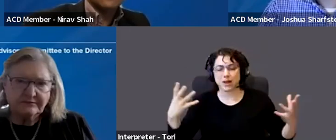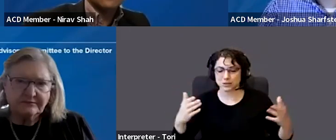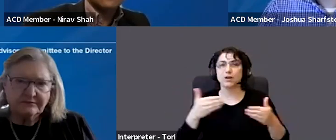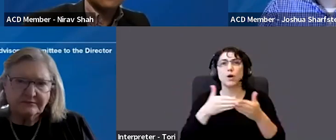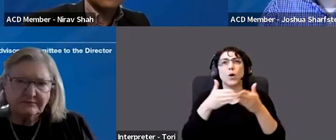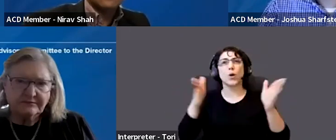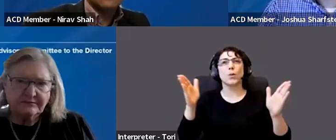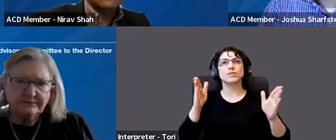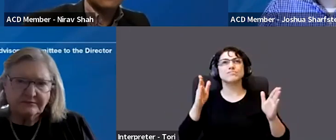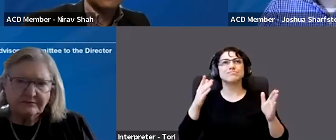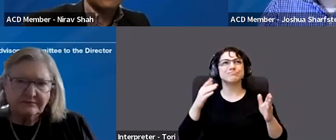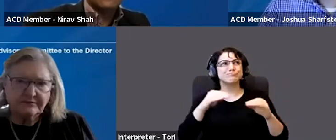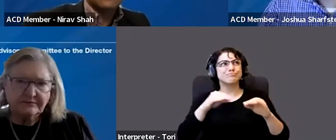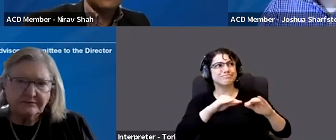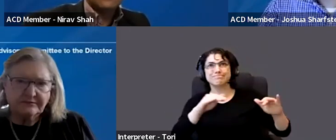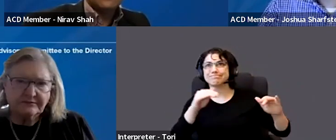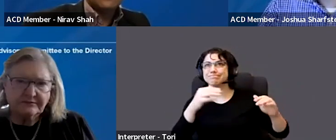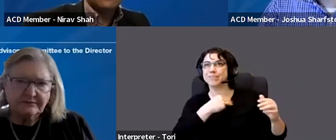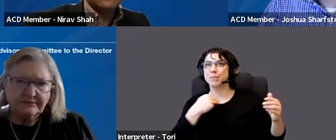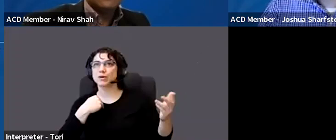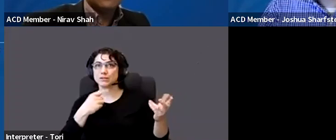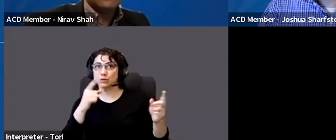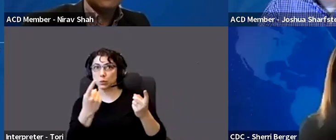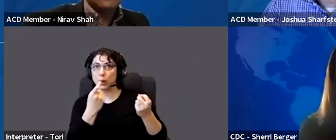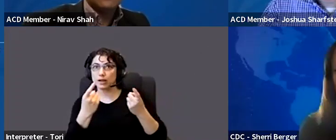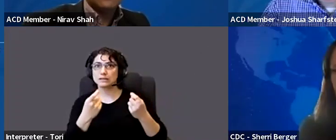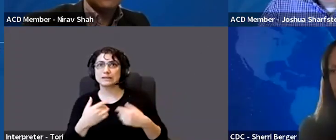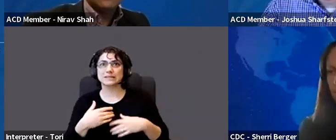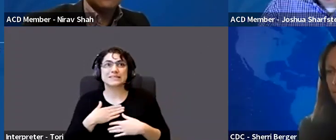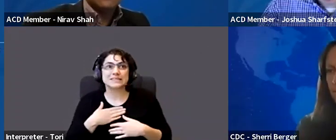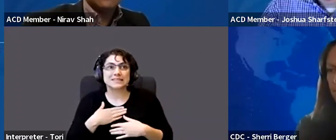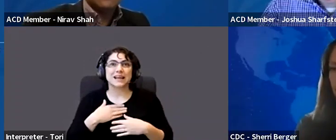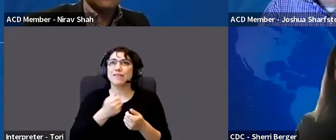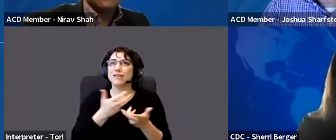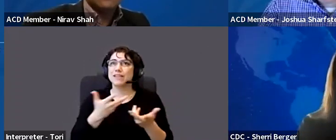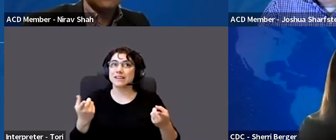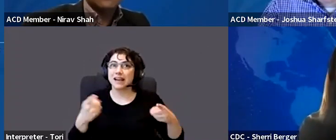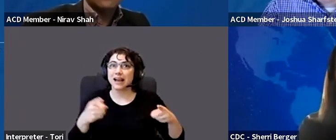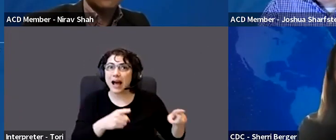to questions from the members. I'm tempted to ask, with all these things going on how do you decide what the first thing